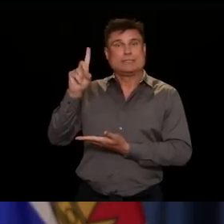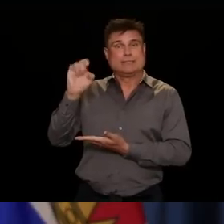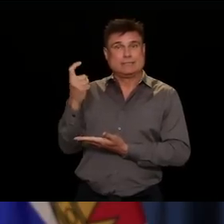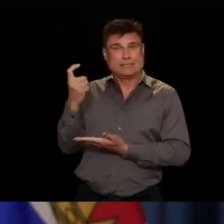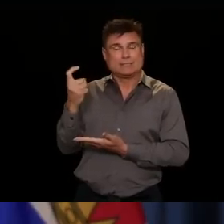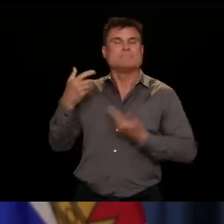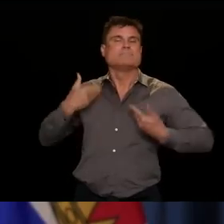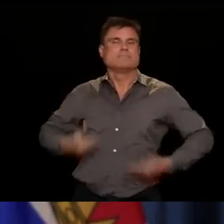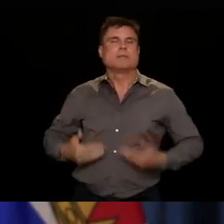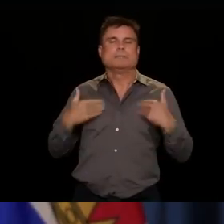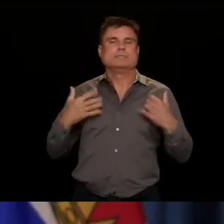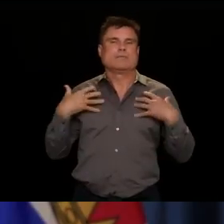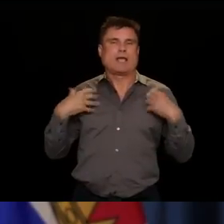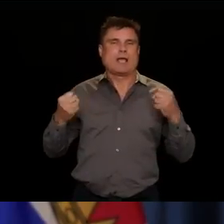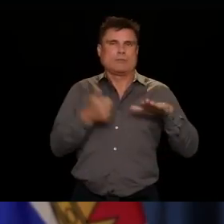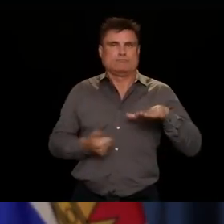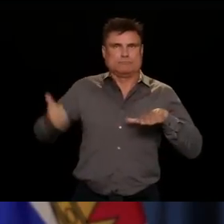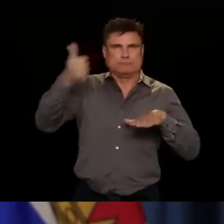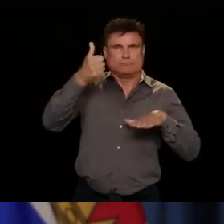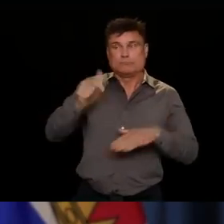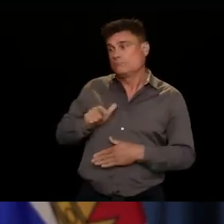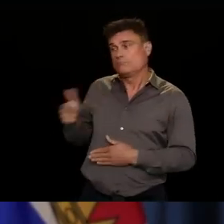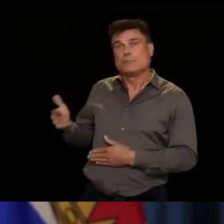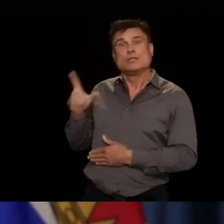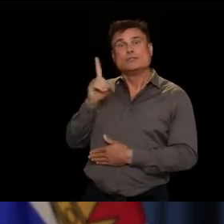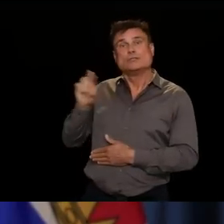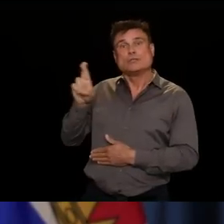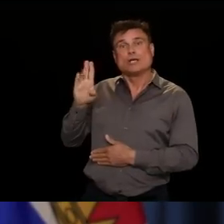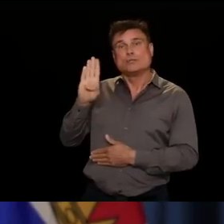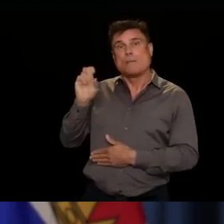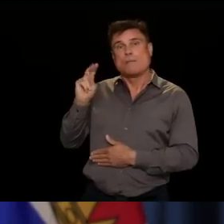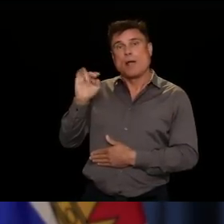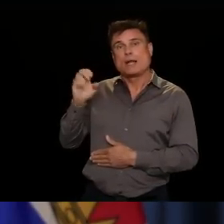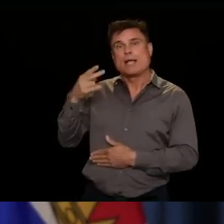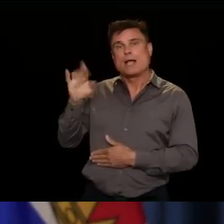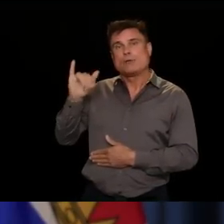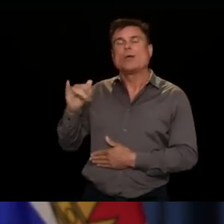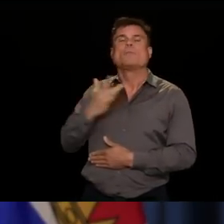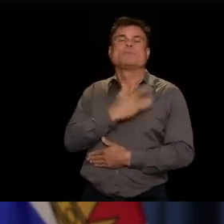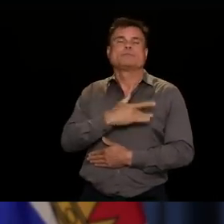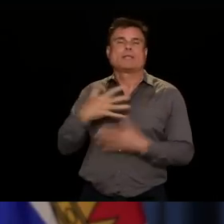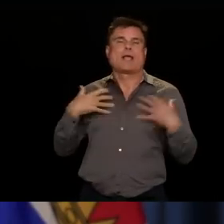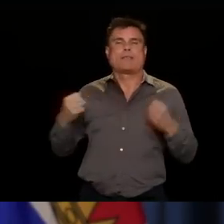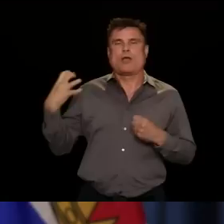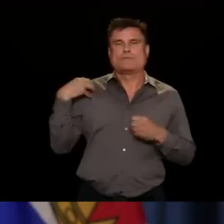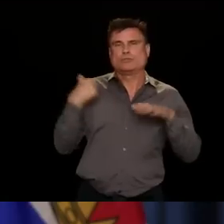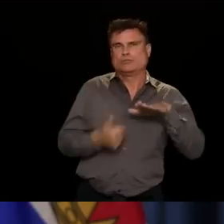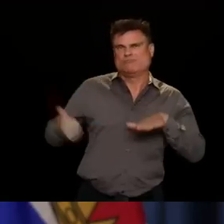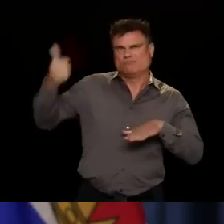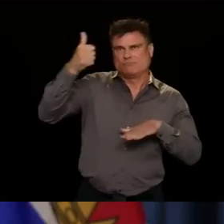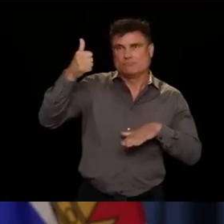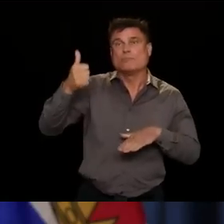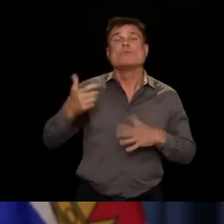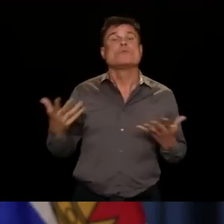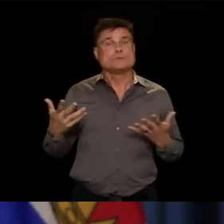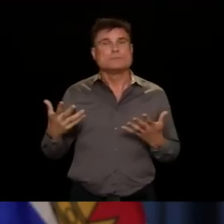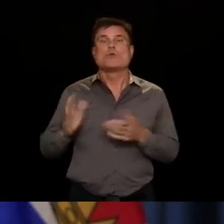to my rind right is Dr Bonnie Henry.